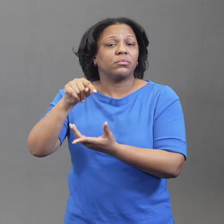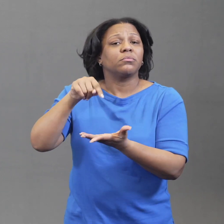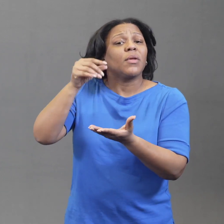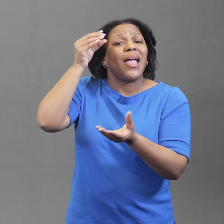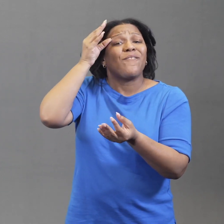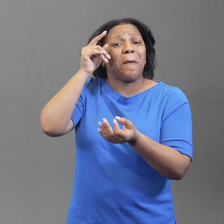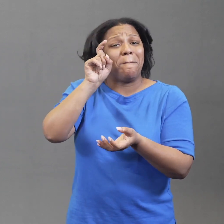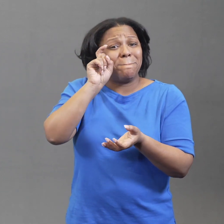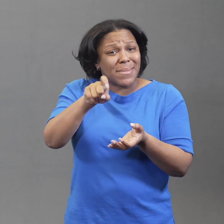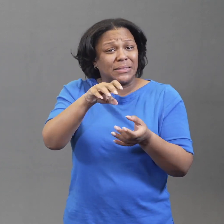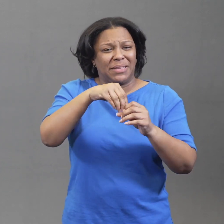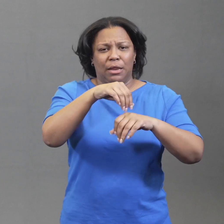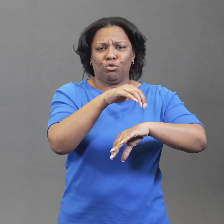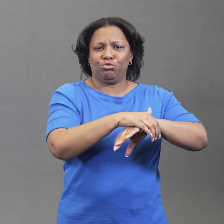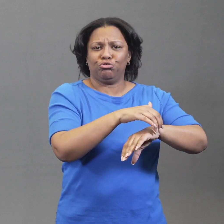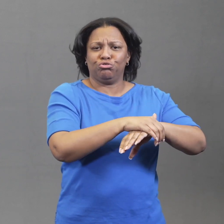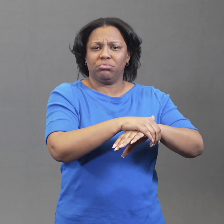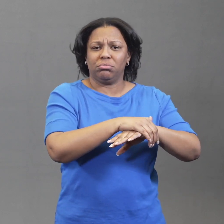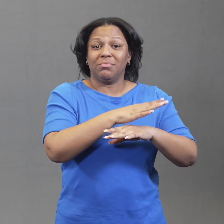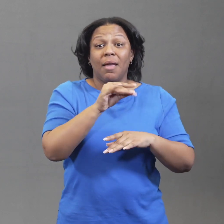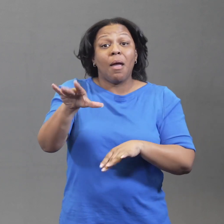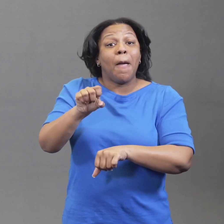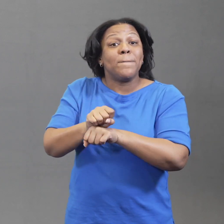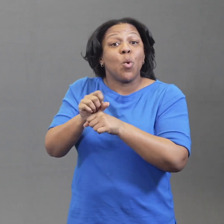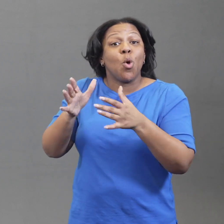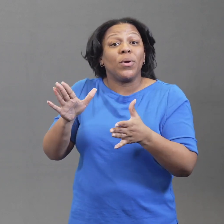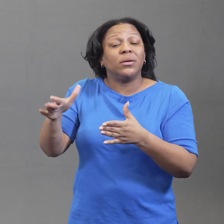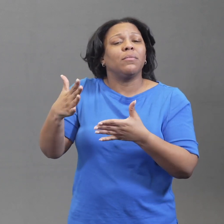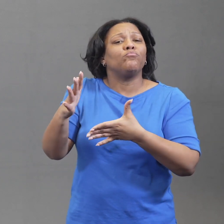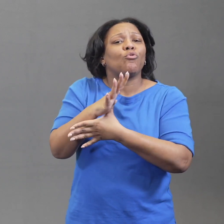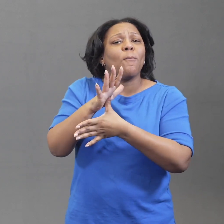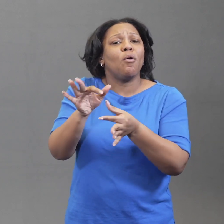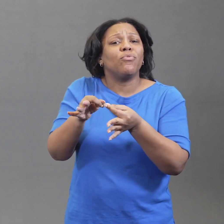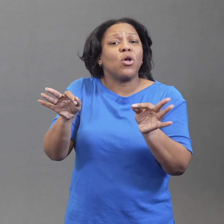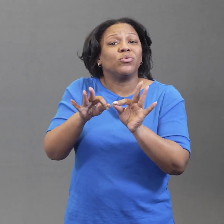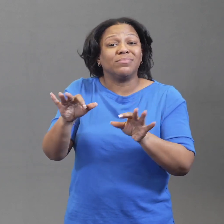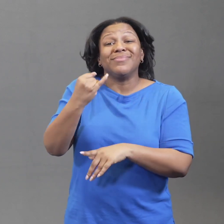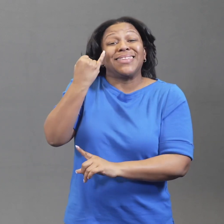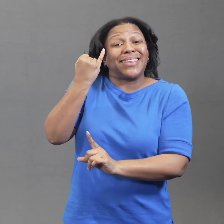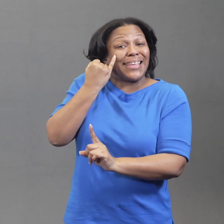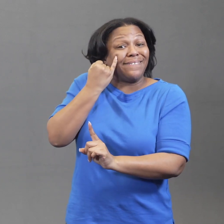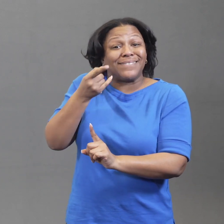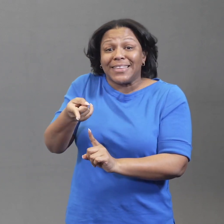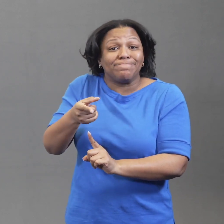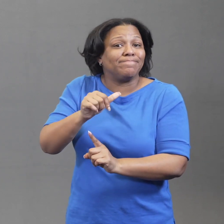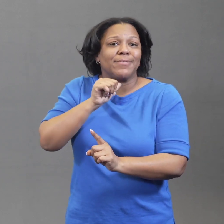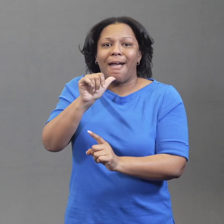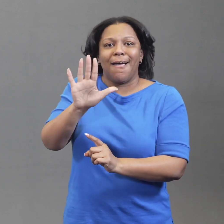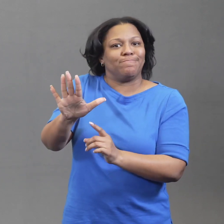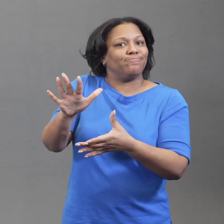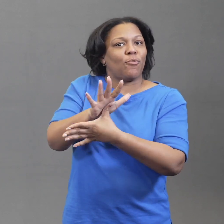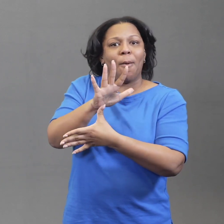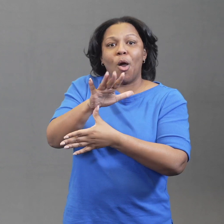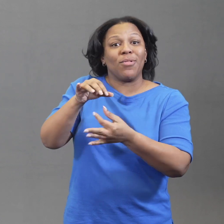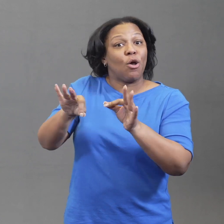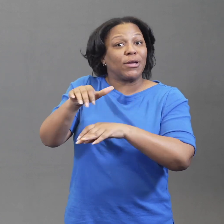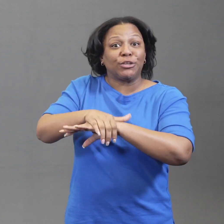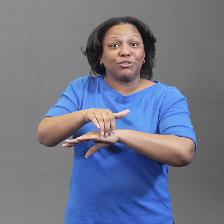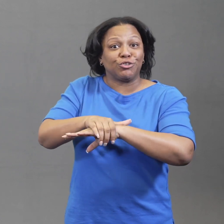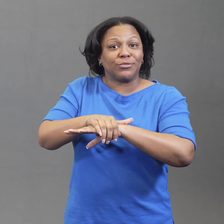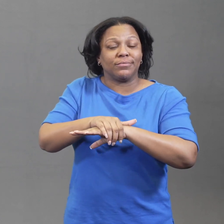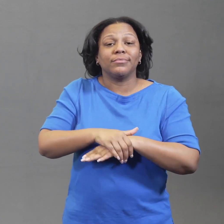The information must be in English and in an employee’s primary language if that is not English.